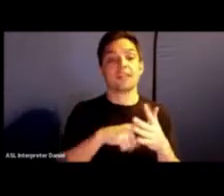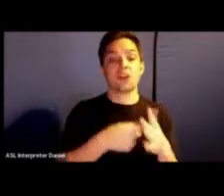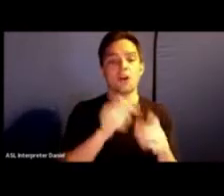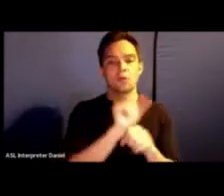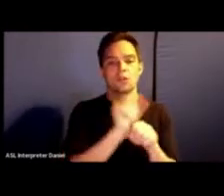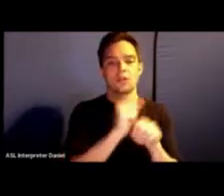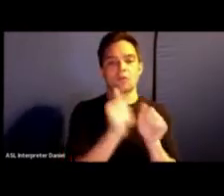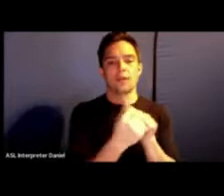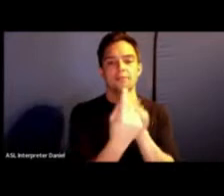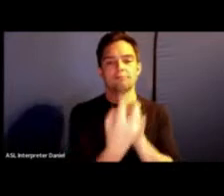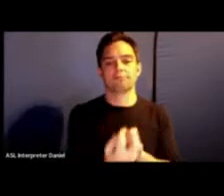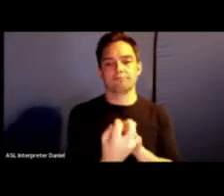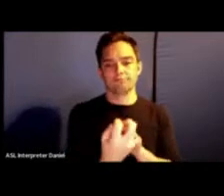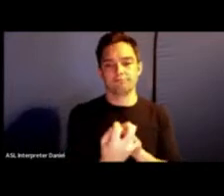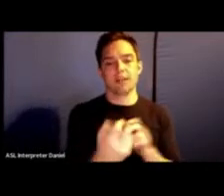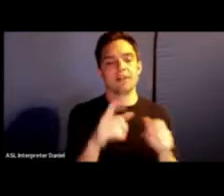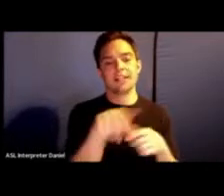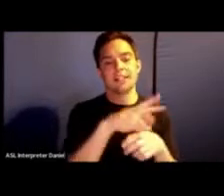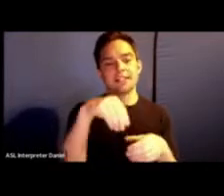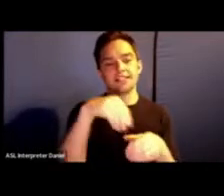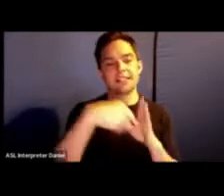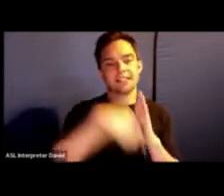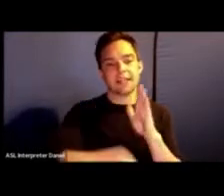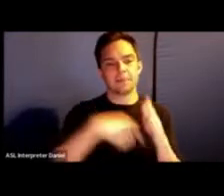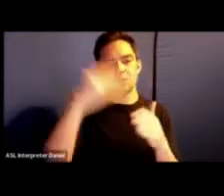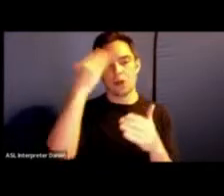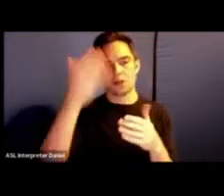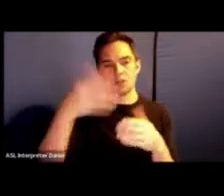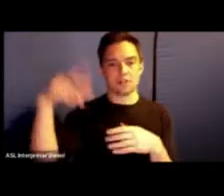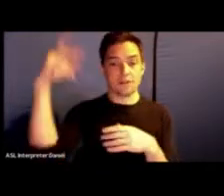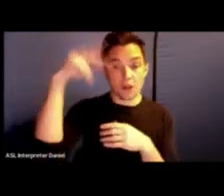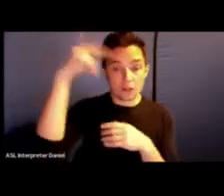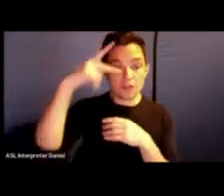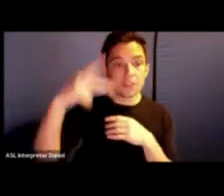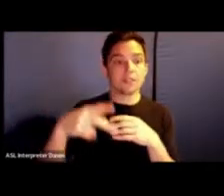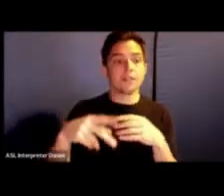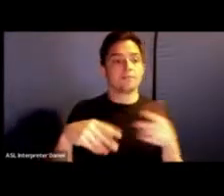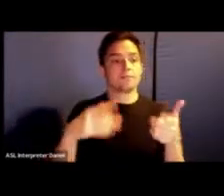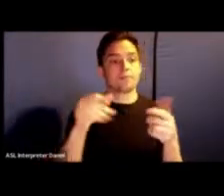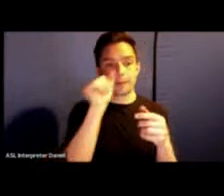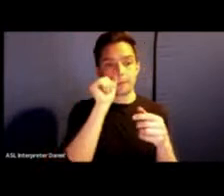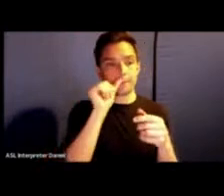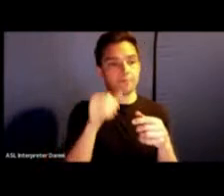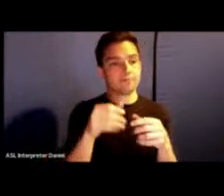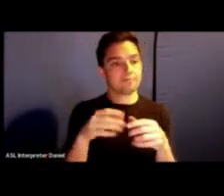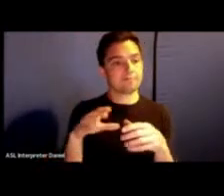that you really need an in depth knowledge of the philosophy and operations of self direction, including the roles and the